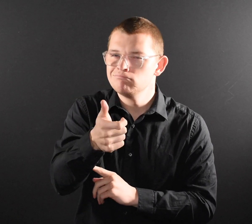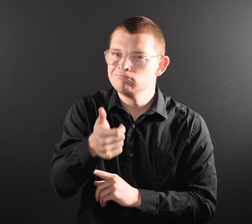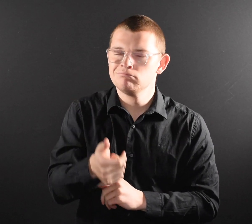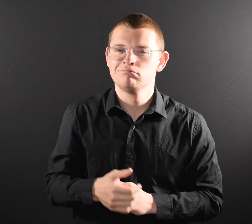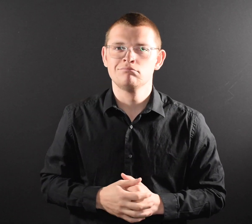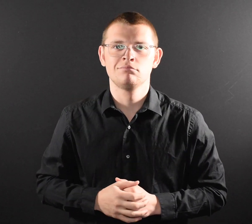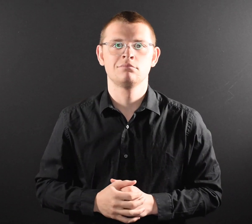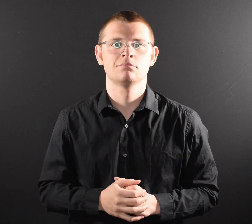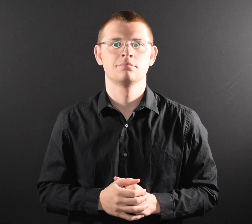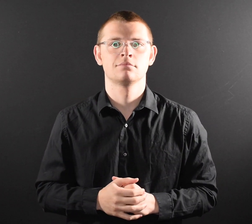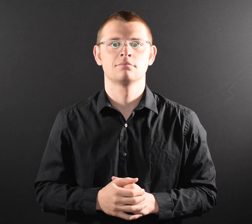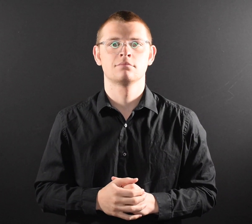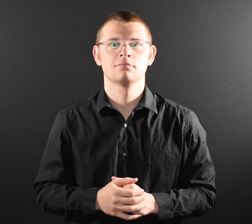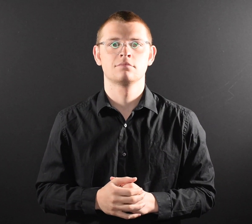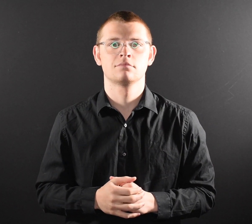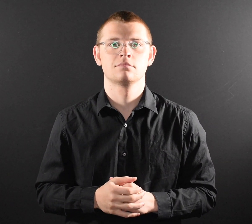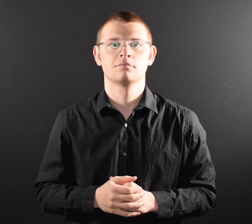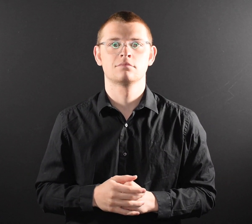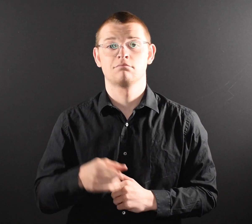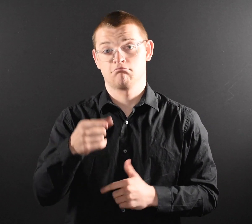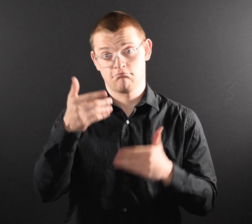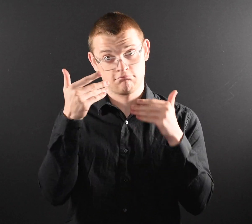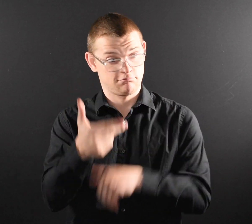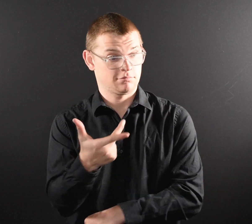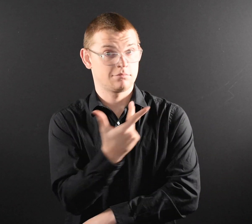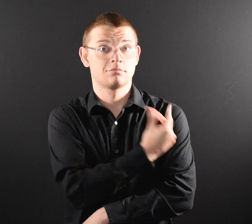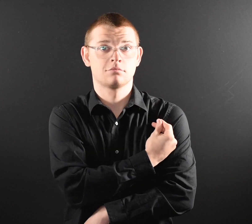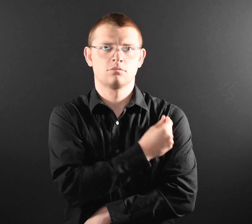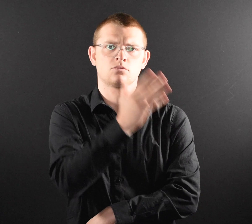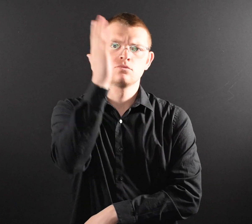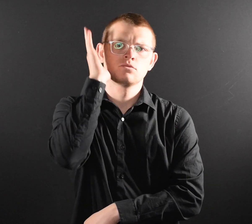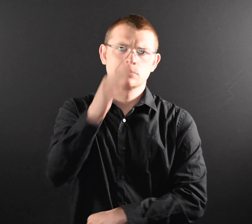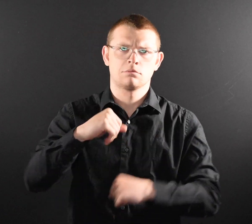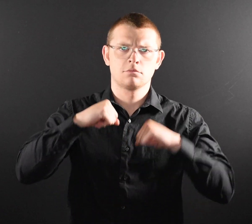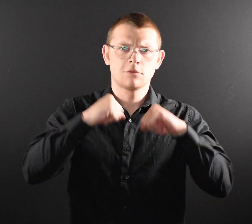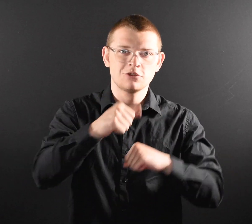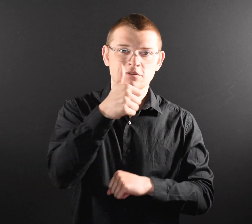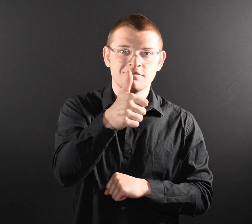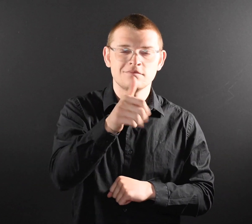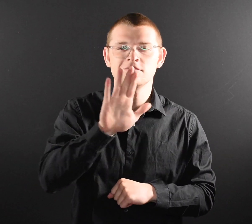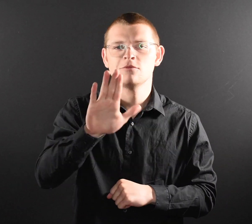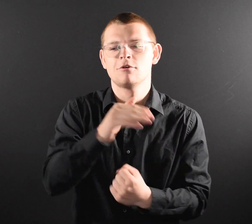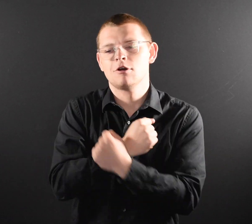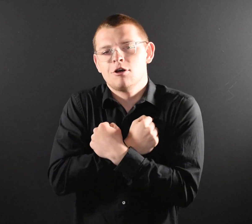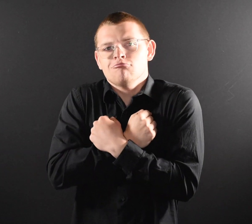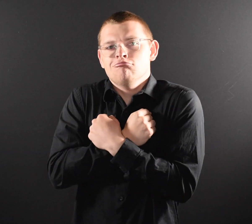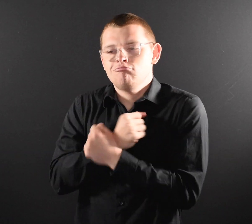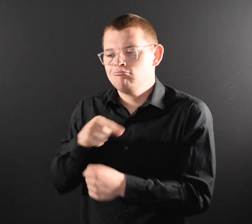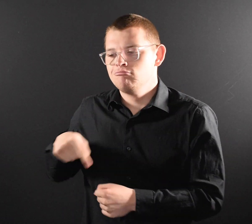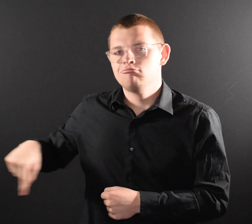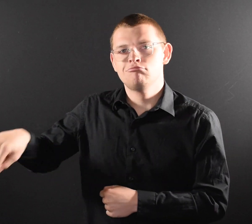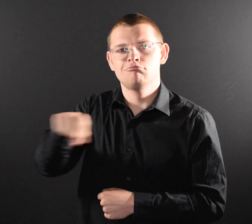• Getting vaccinated will protect yourself and your loved ones.